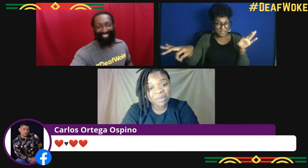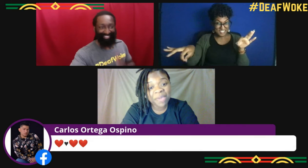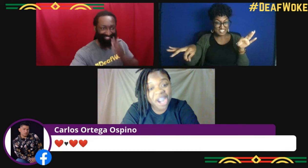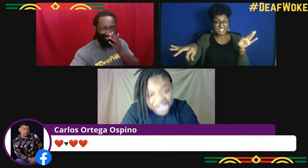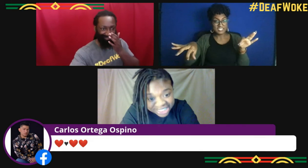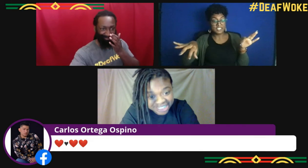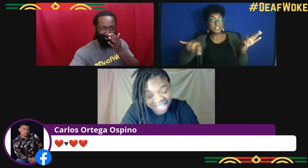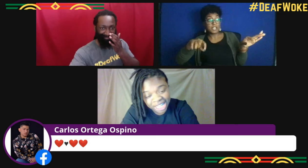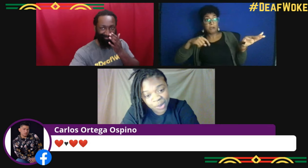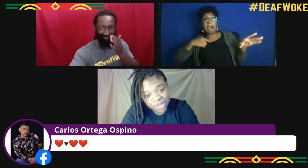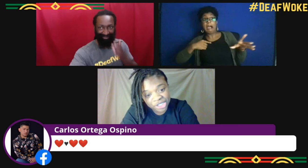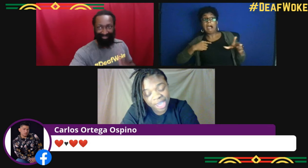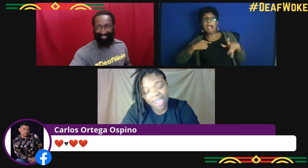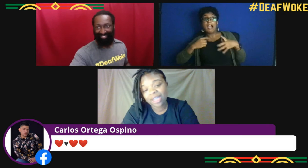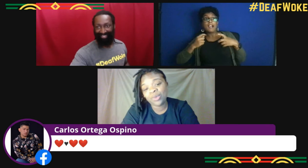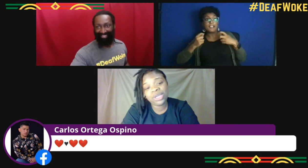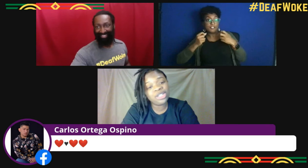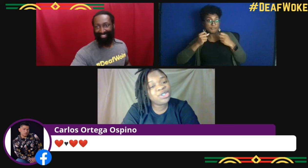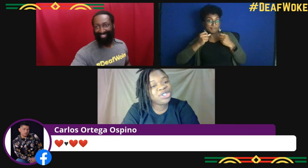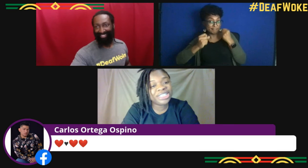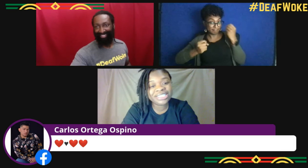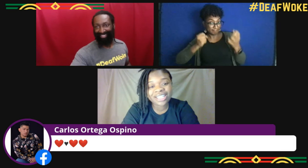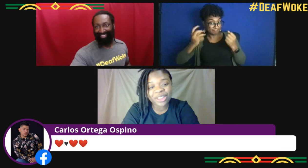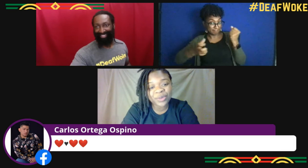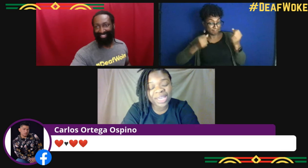in American sign language and we understood each other.